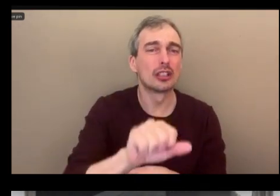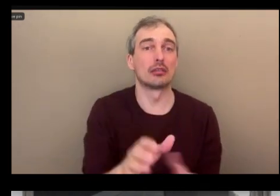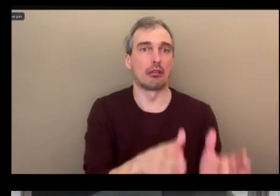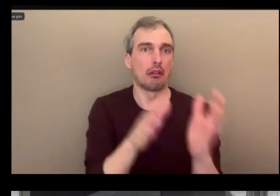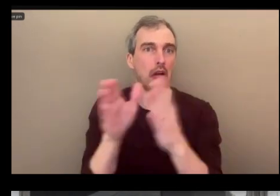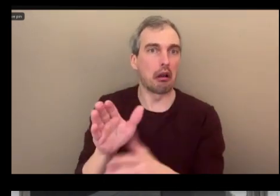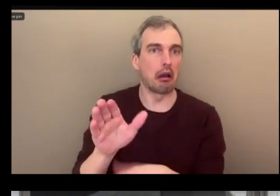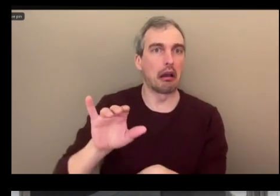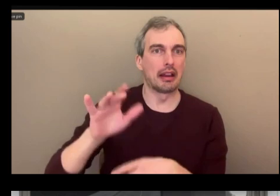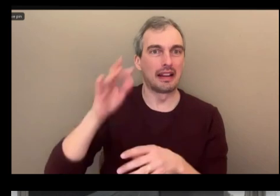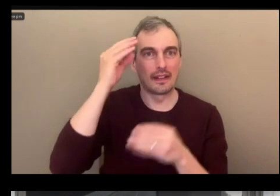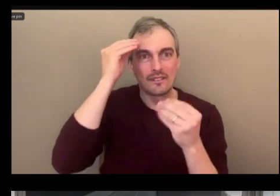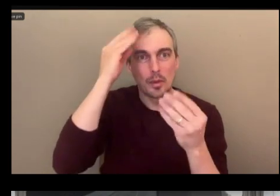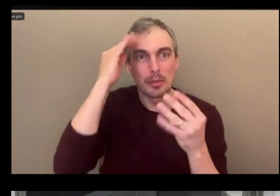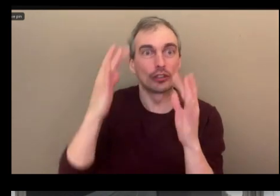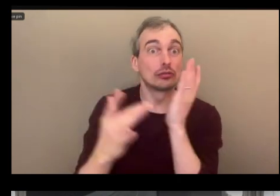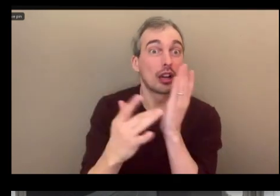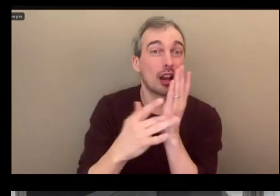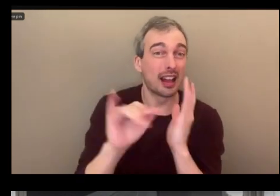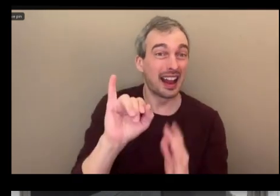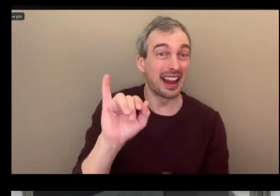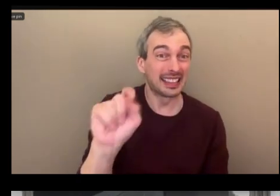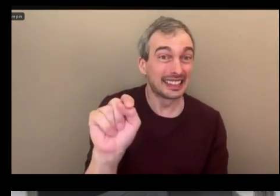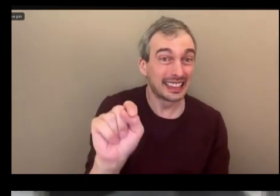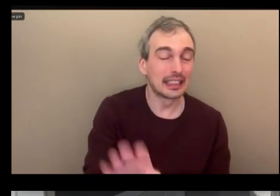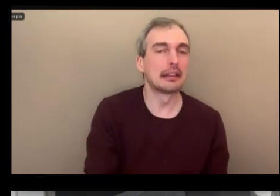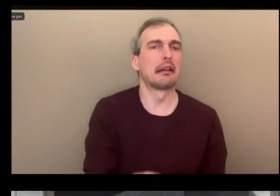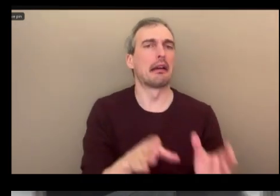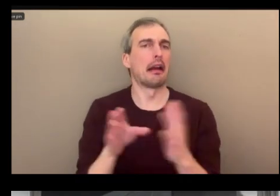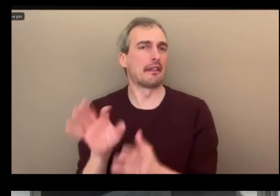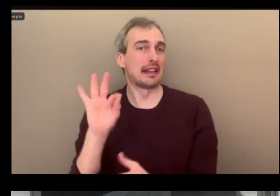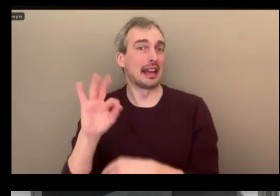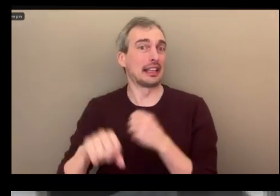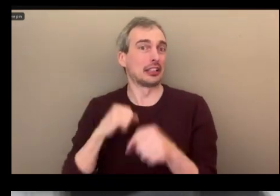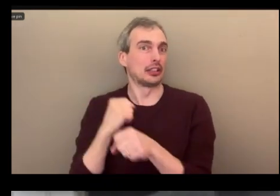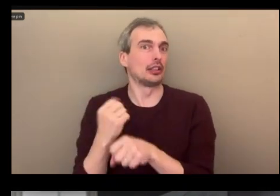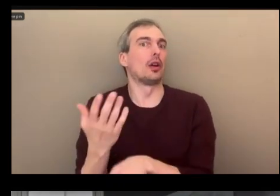had the privilege of being asked to start up the accessibility program for Verizon.